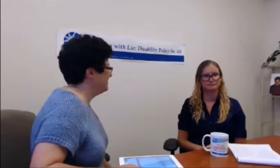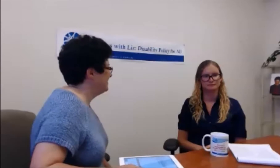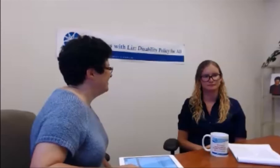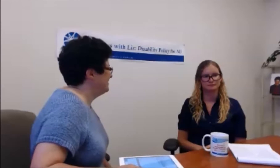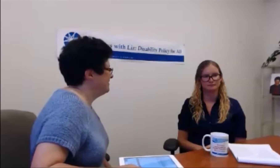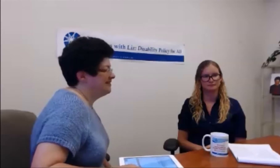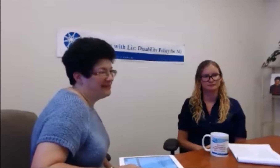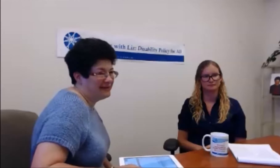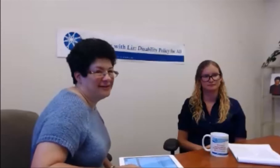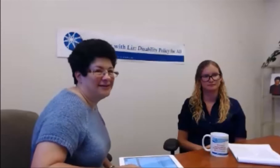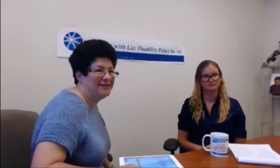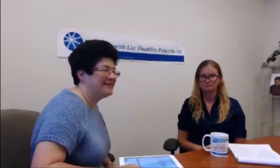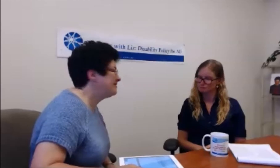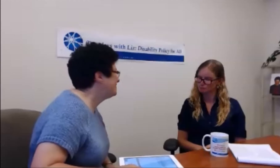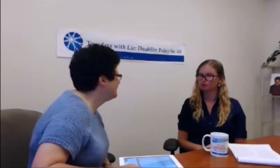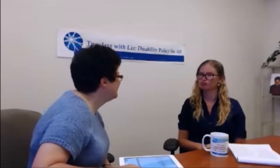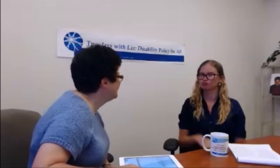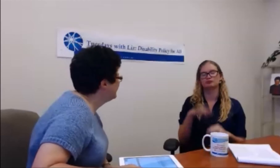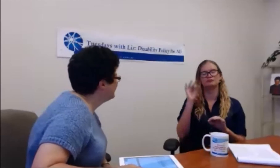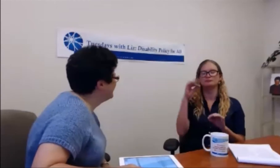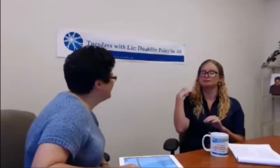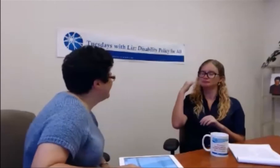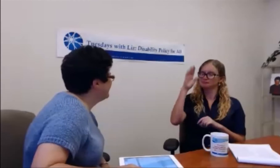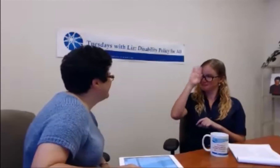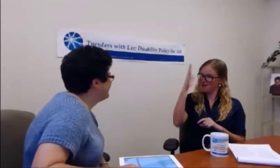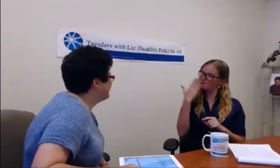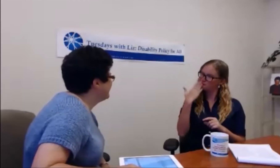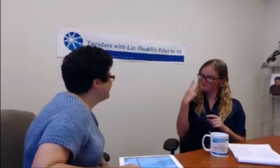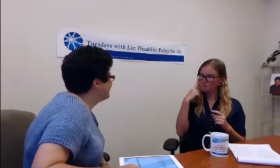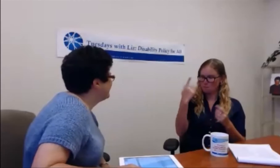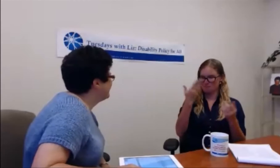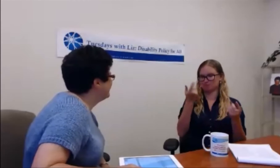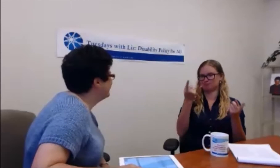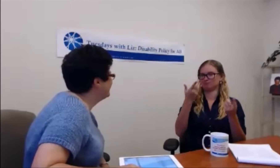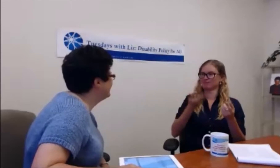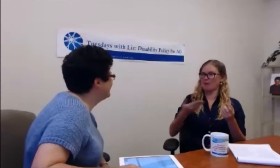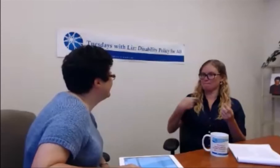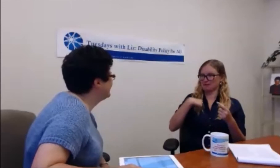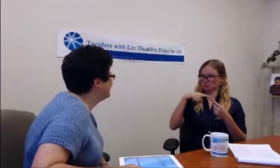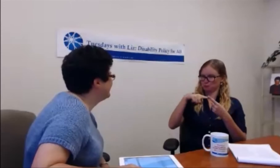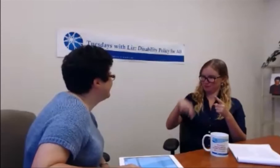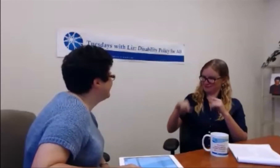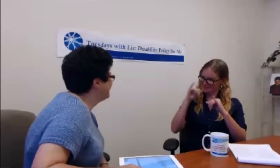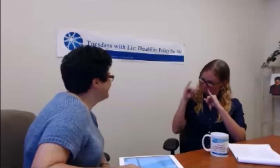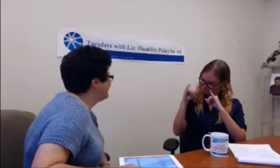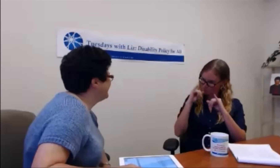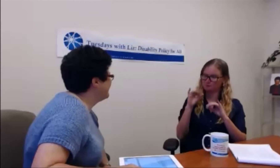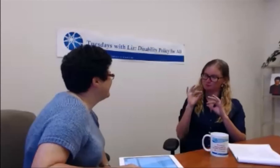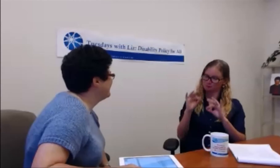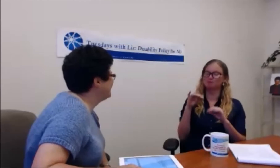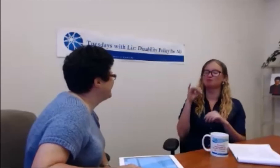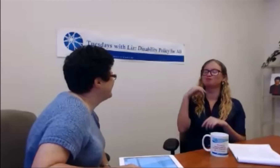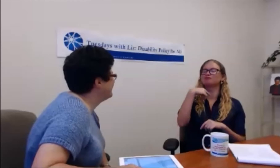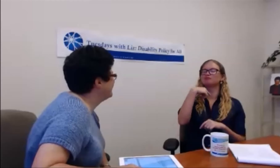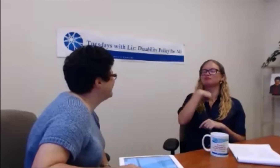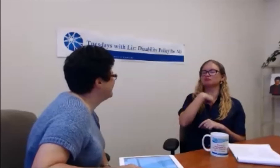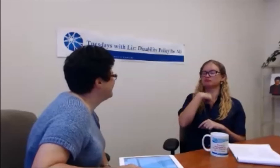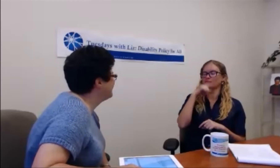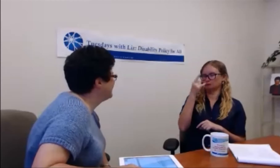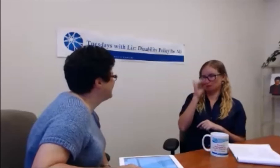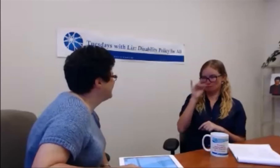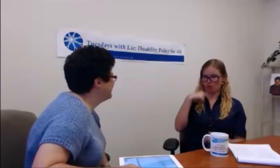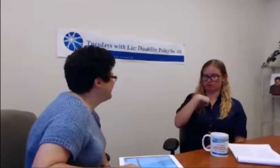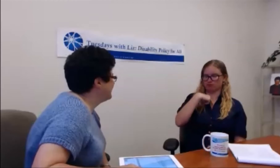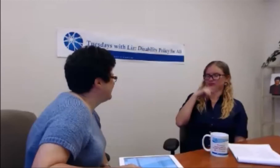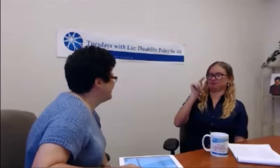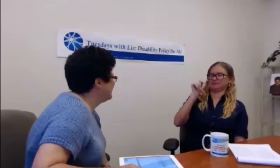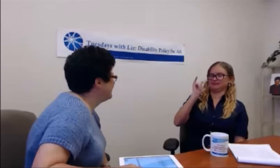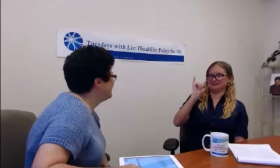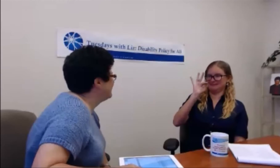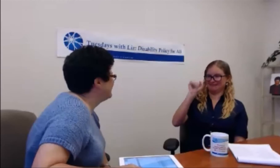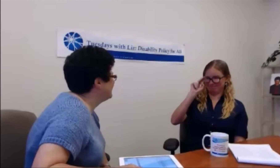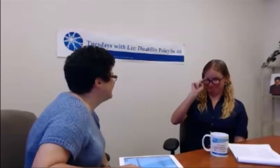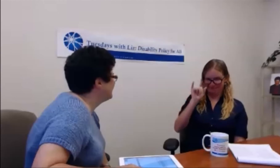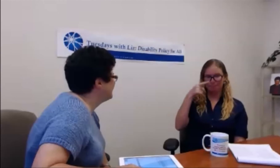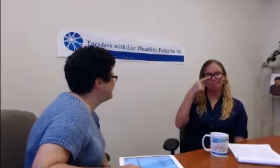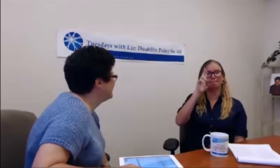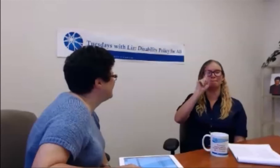friends. TP: Hello, and thanks for inviting me to this interview. First of all, I am Tiffany